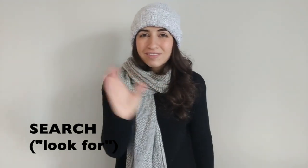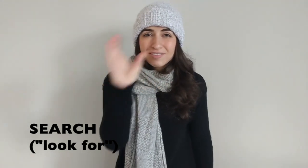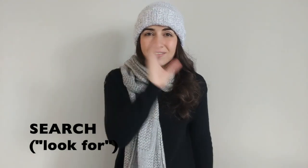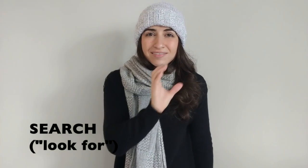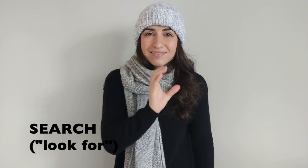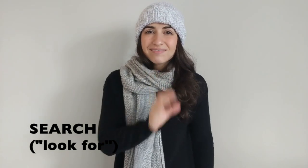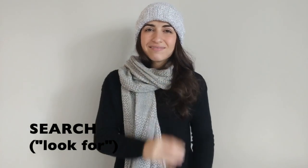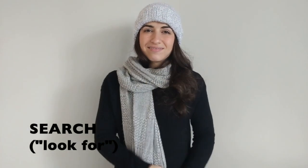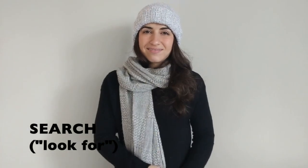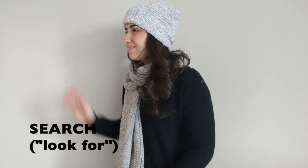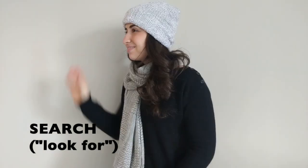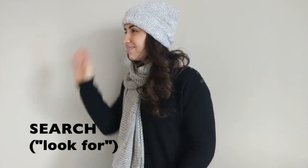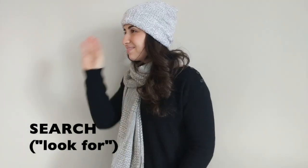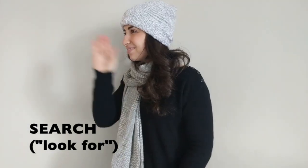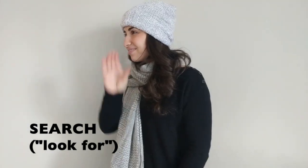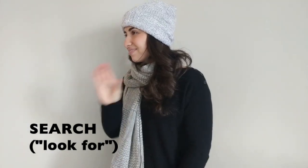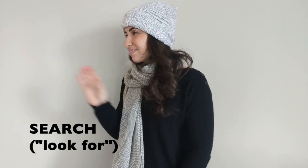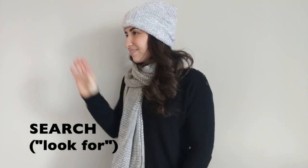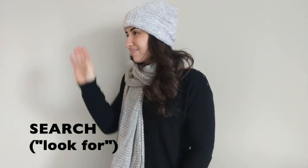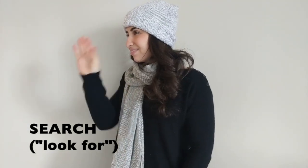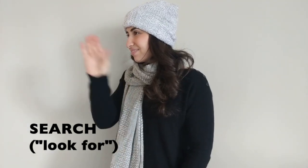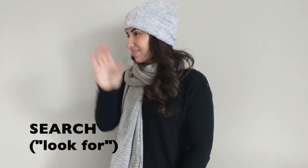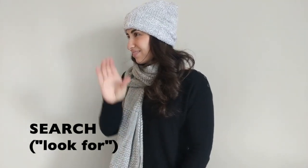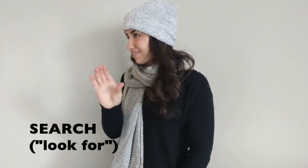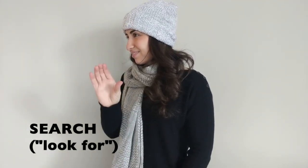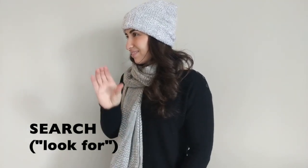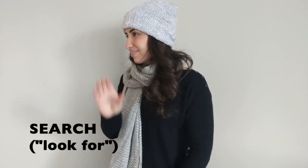"To look for something"